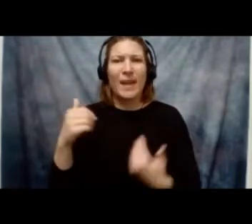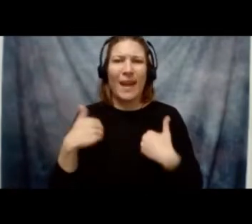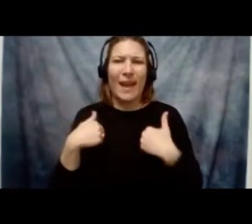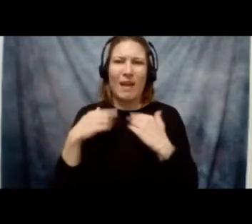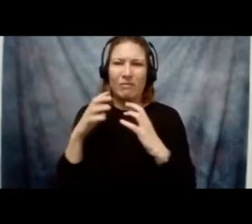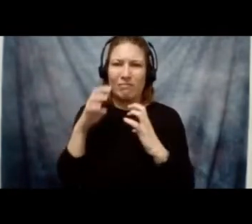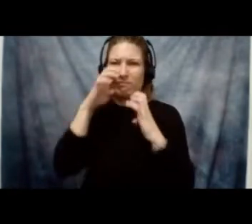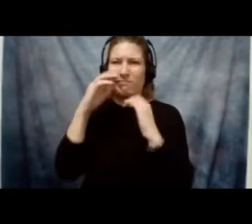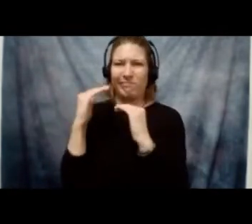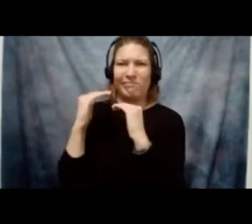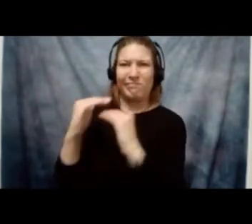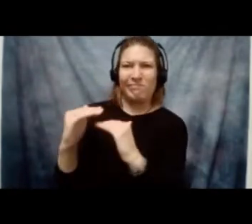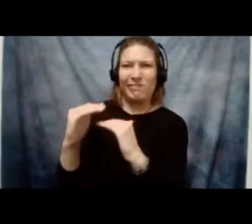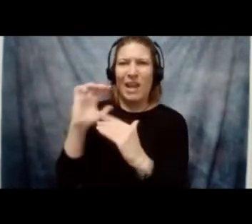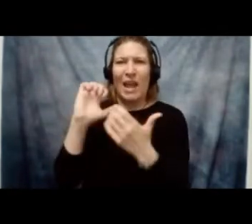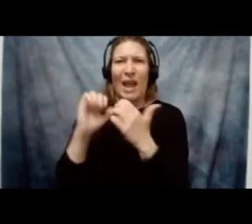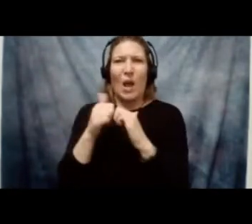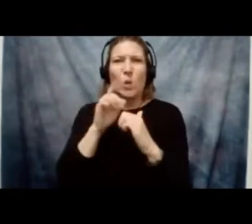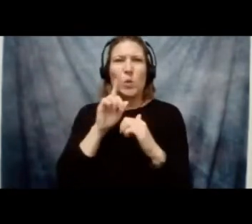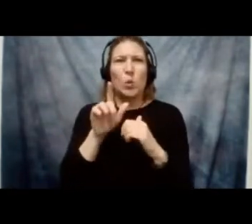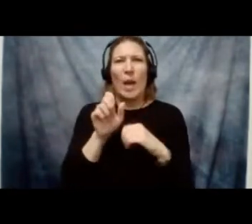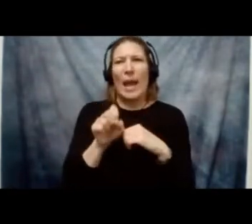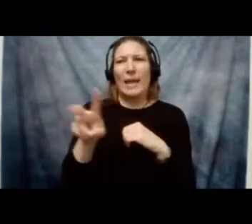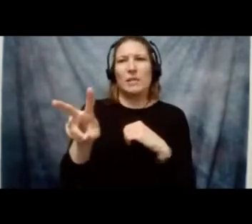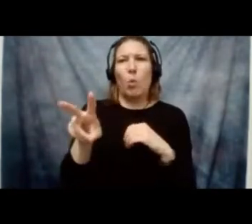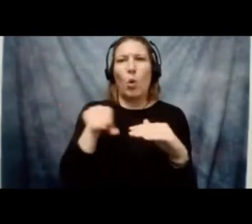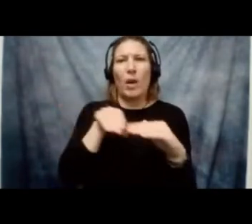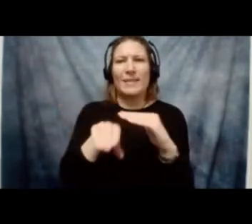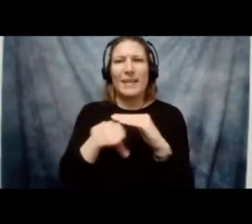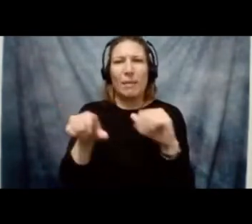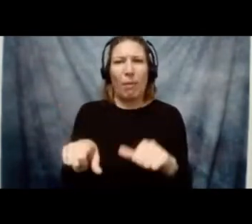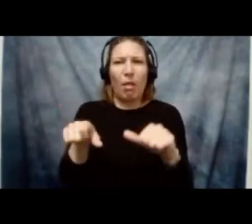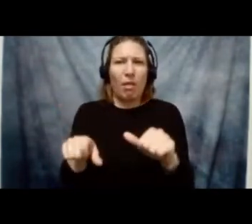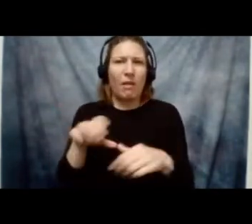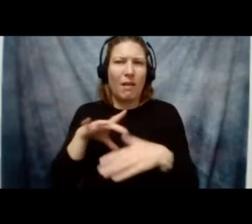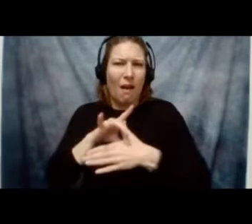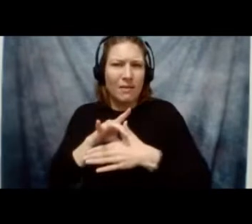so we really have to test that early and test it with screen readers there are free downloads for